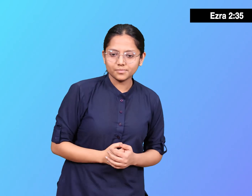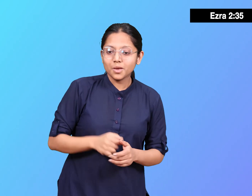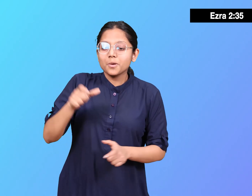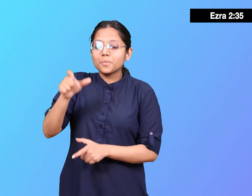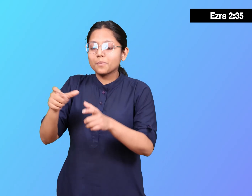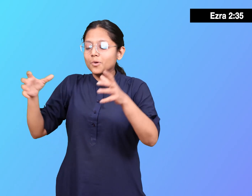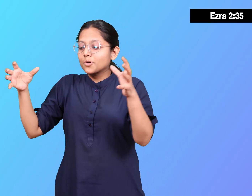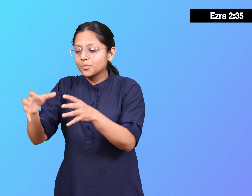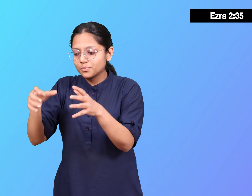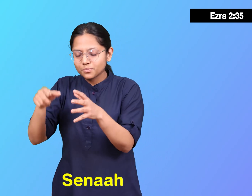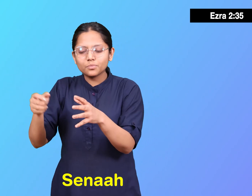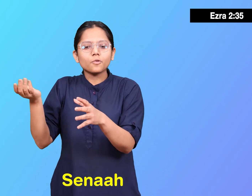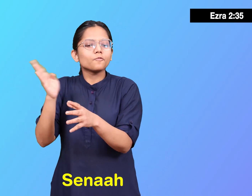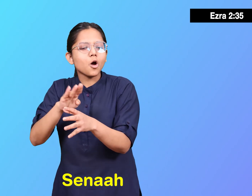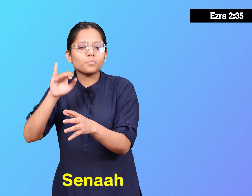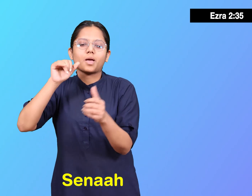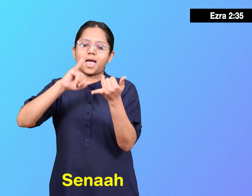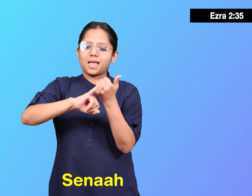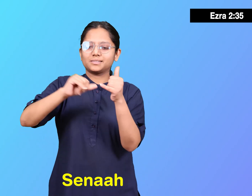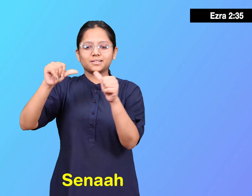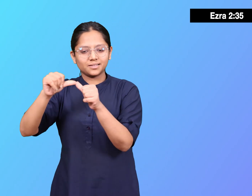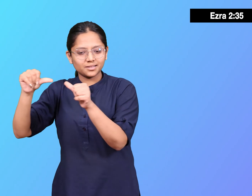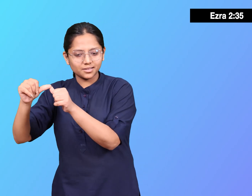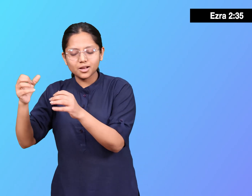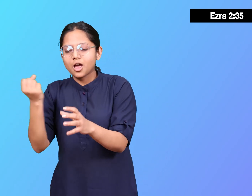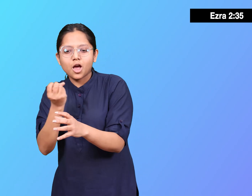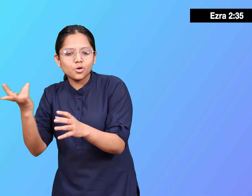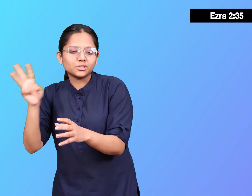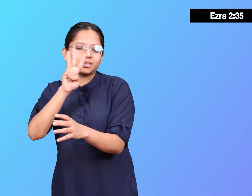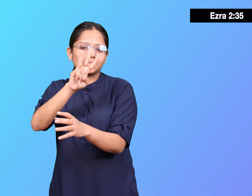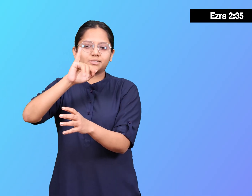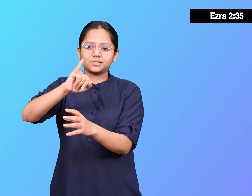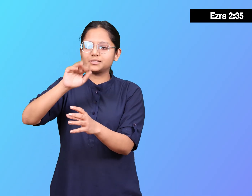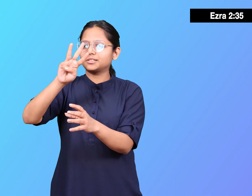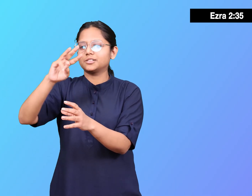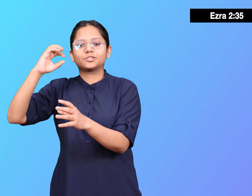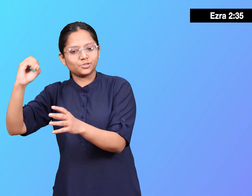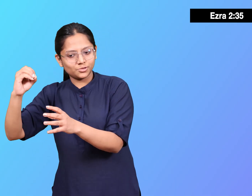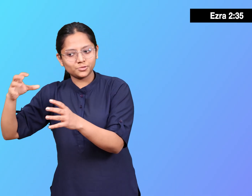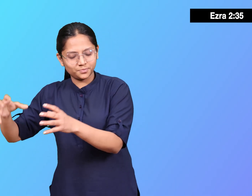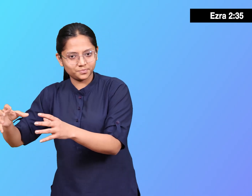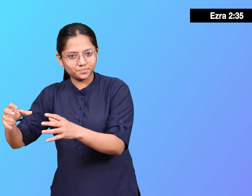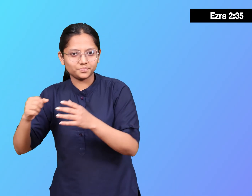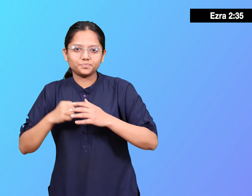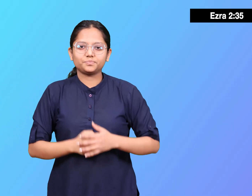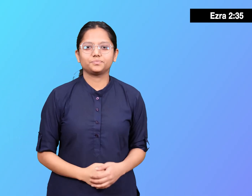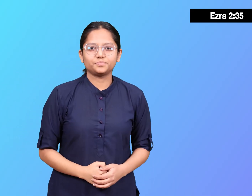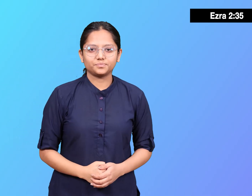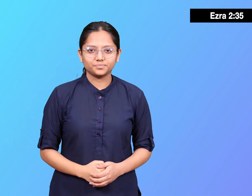from the town of Senaah: 3630